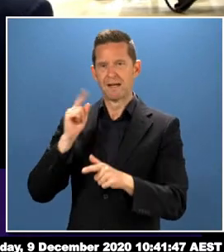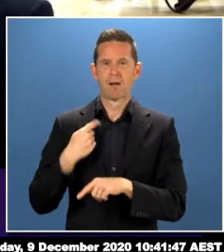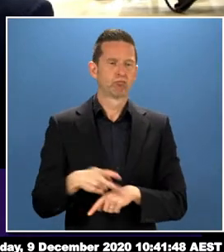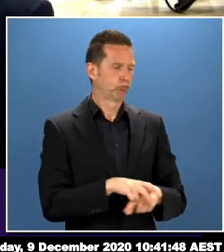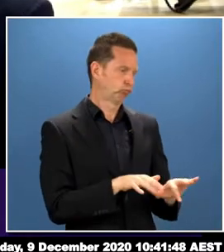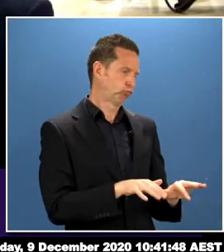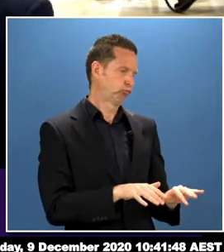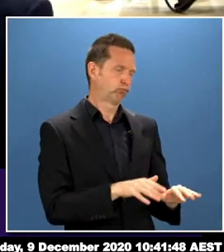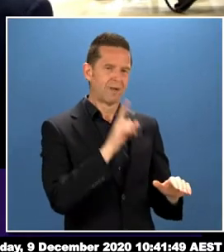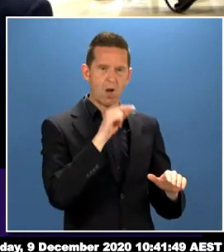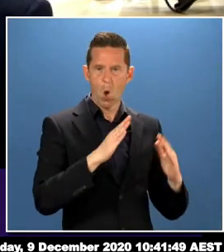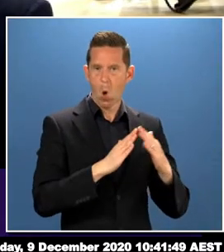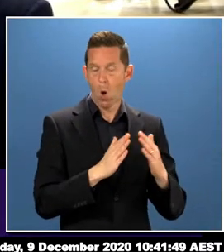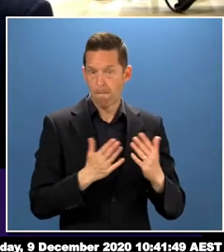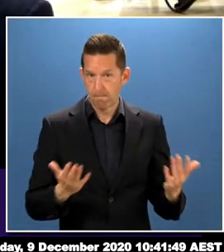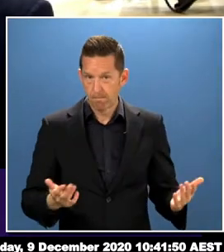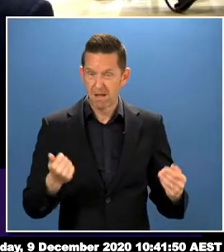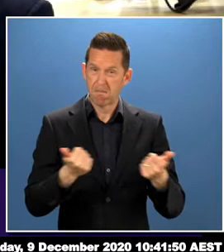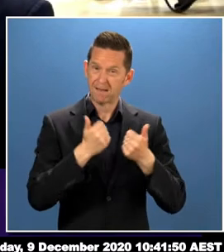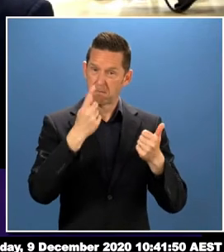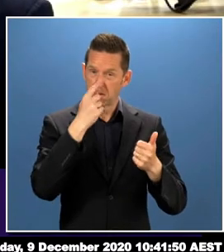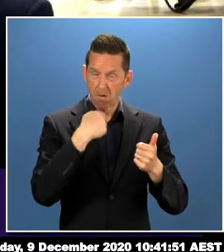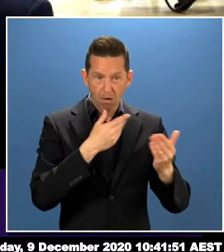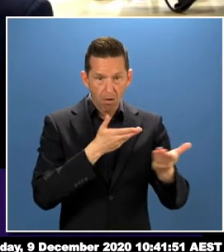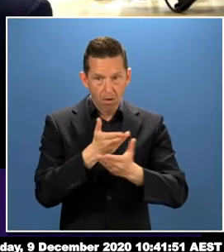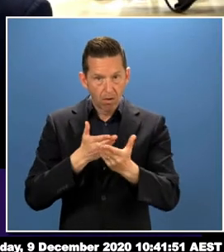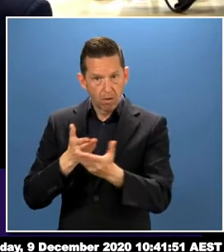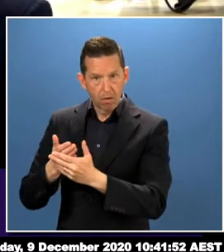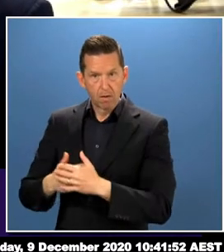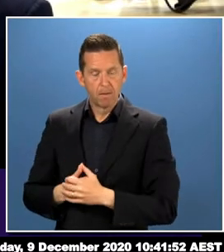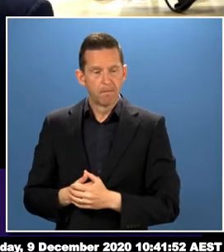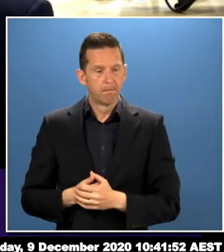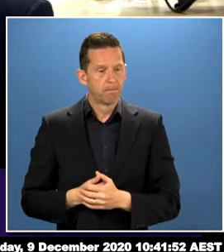I know a lot of people I've had chats with are saying I don't want to